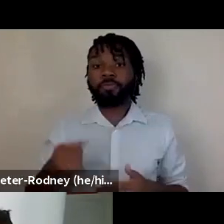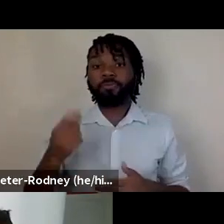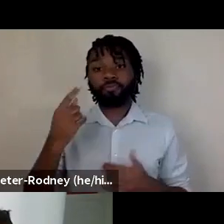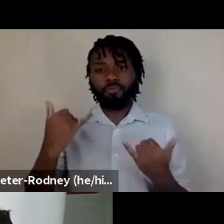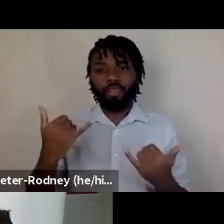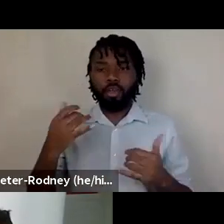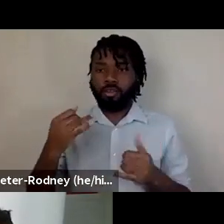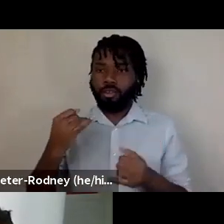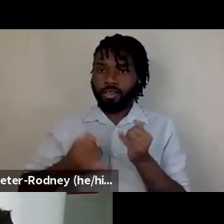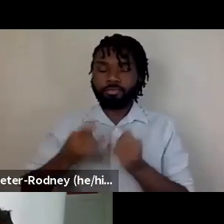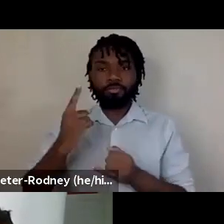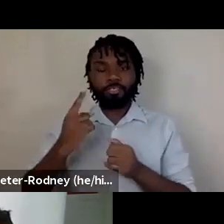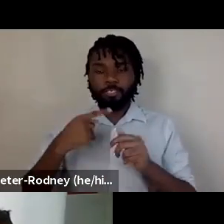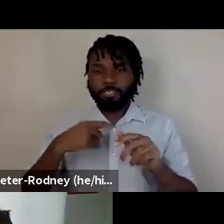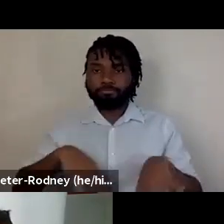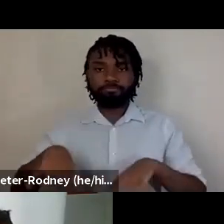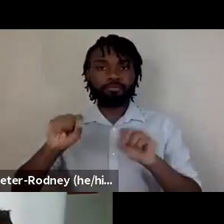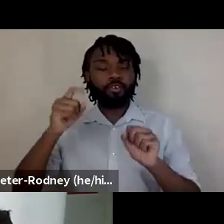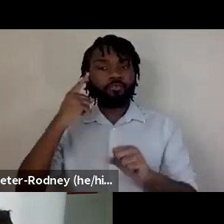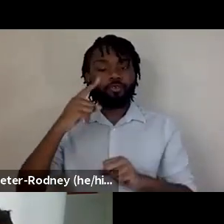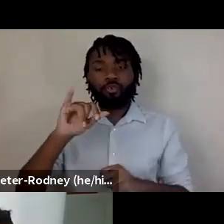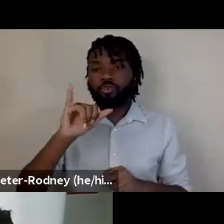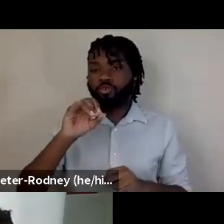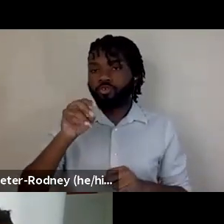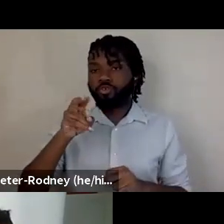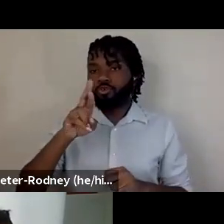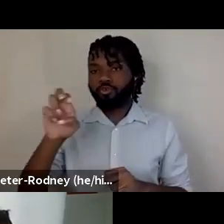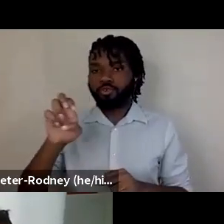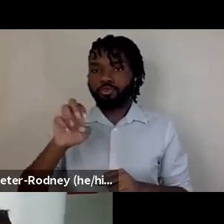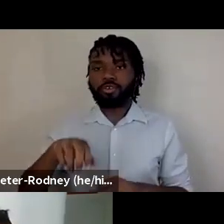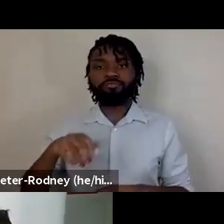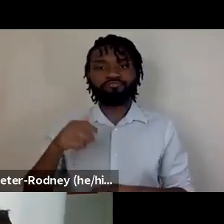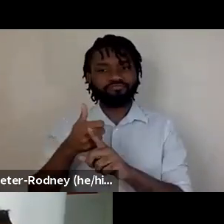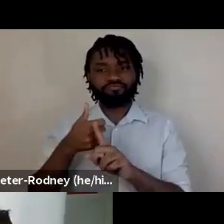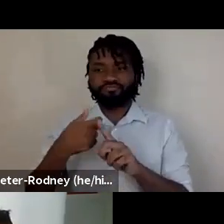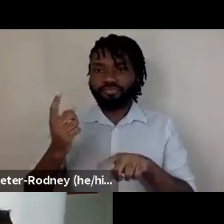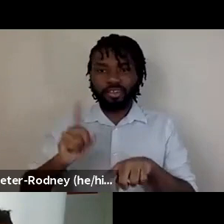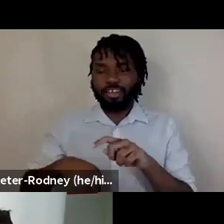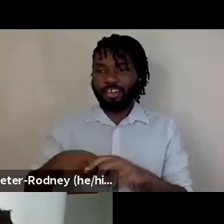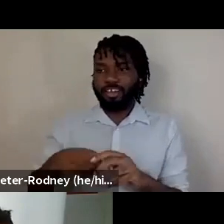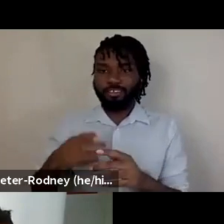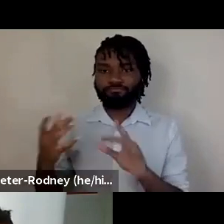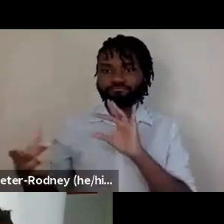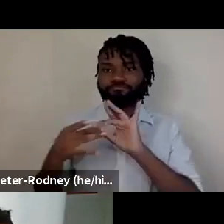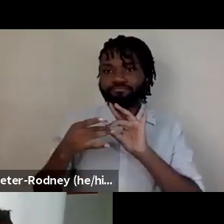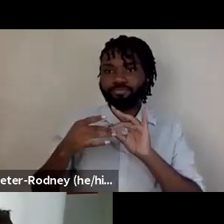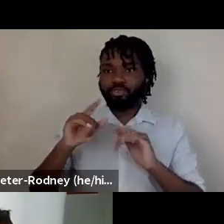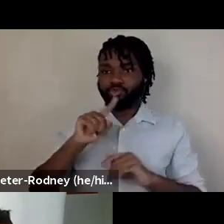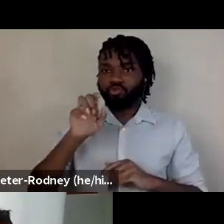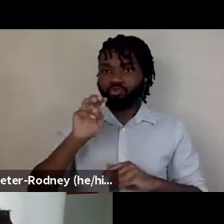for Euree Kim, who unfortunately cannot access this Zoom. Before I do anything else